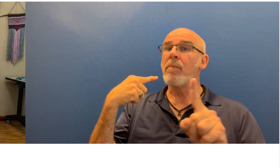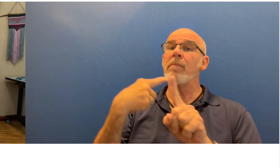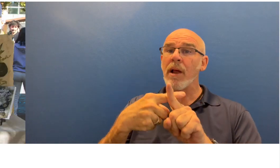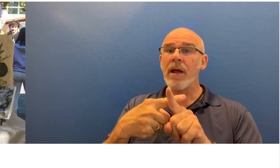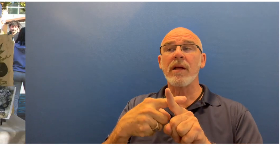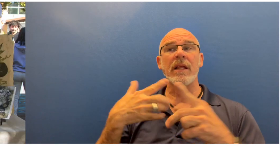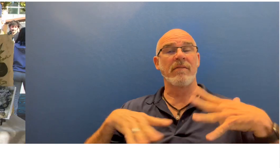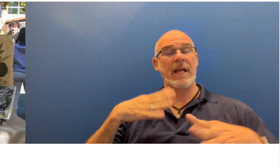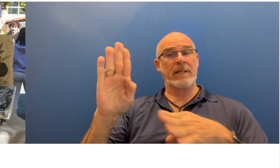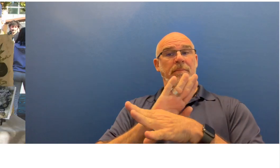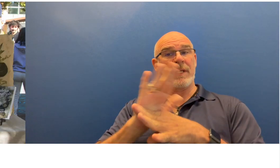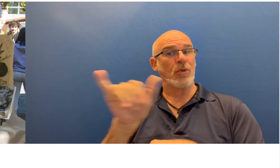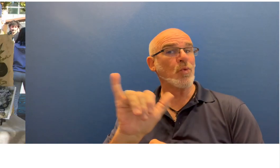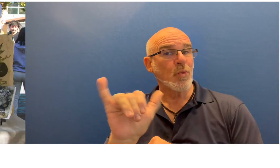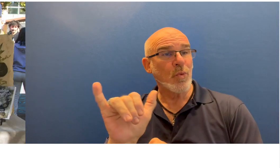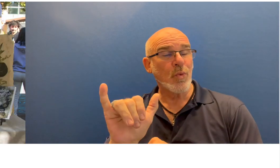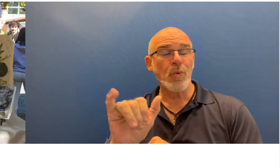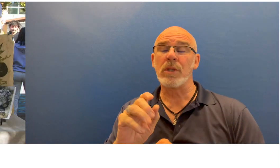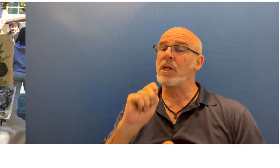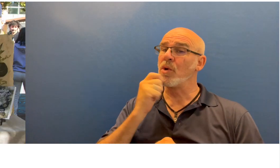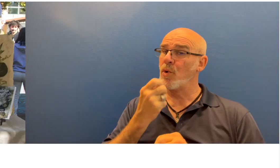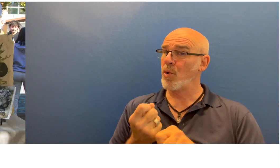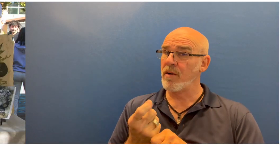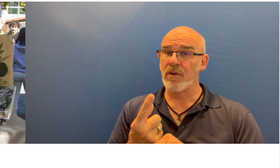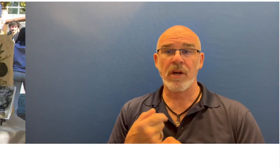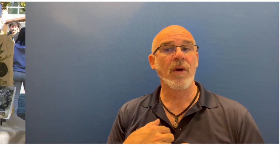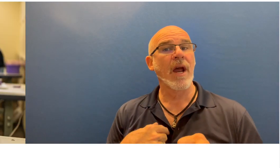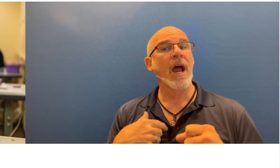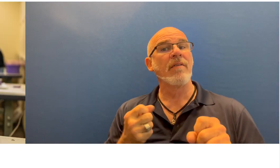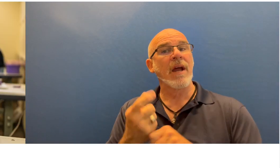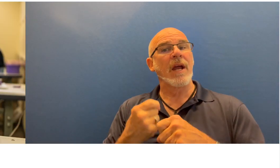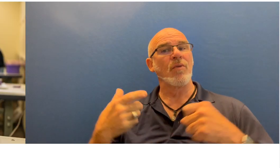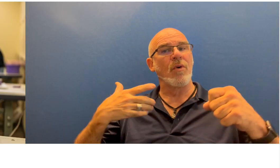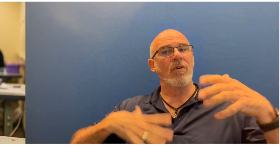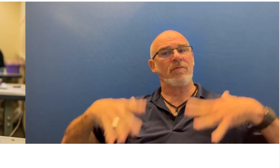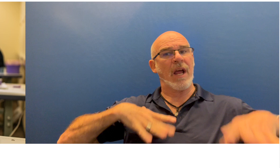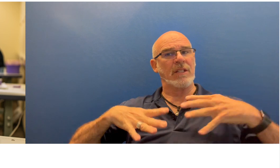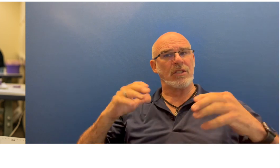which is pretty cool. Every year they have an annual fashion show that has hundreds of people attend.